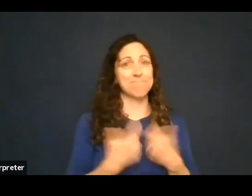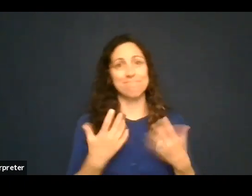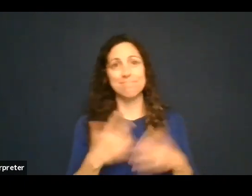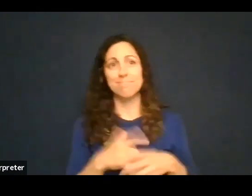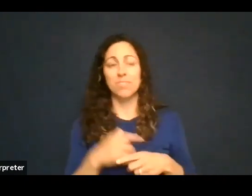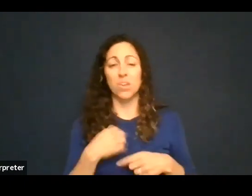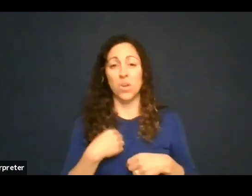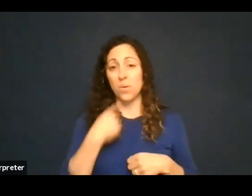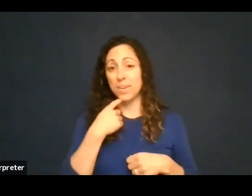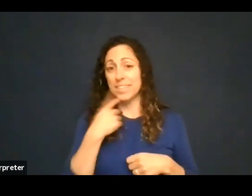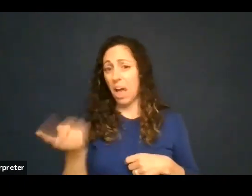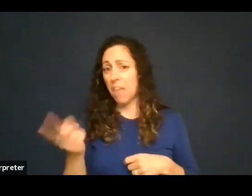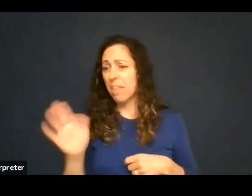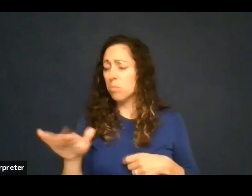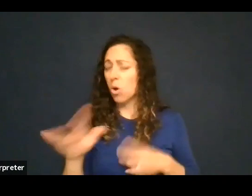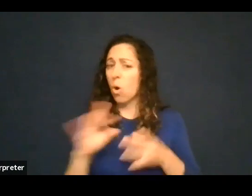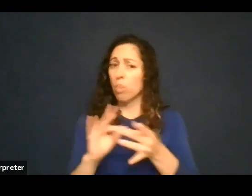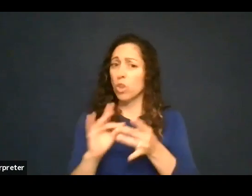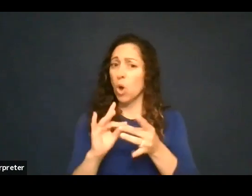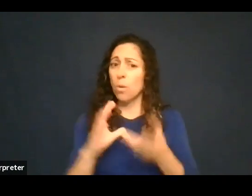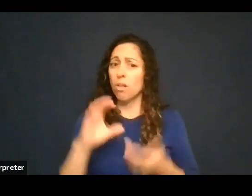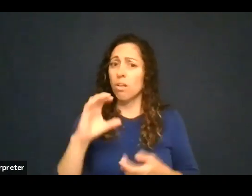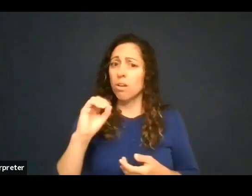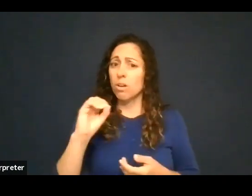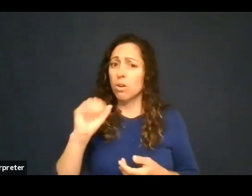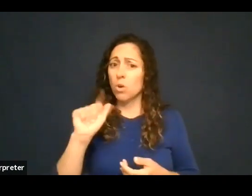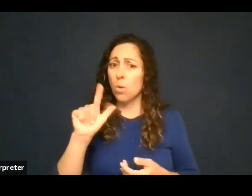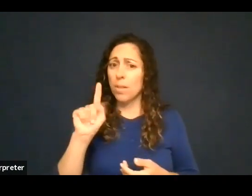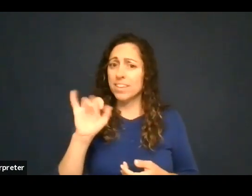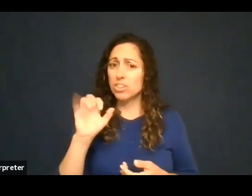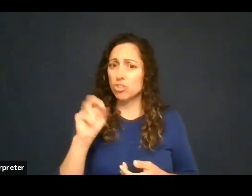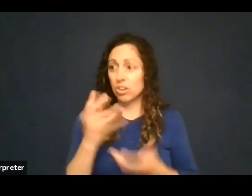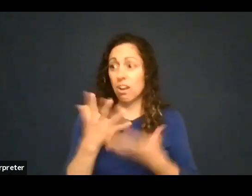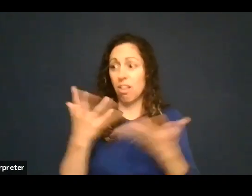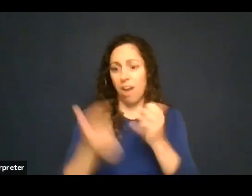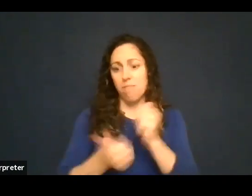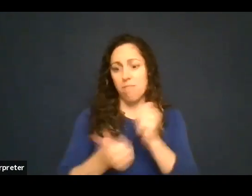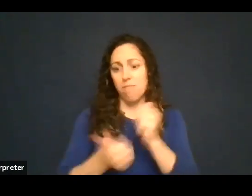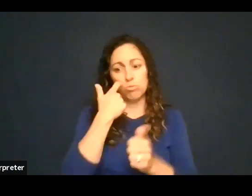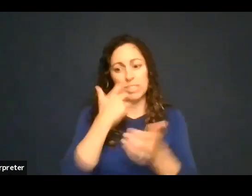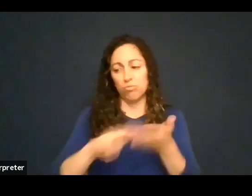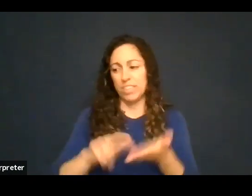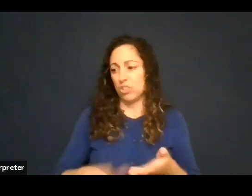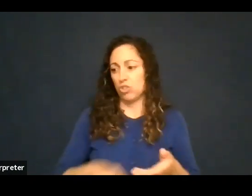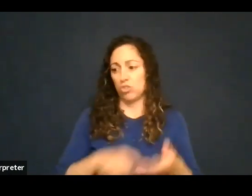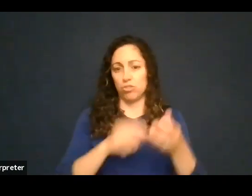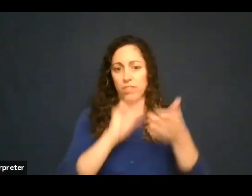because a lot of the most recent research is there. And I know it's very frustrating for them